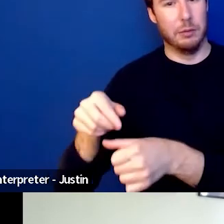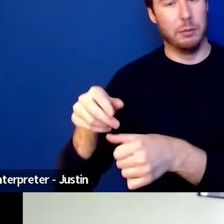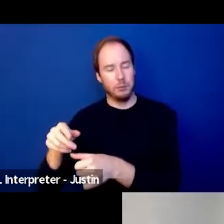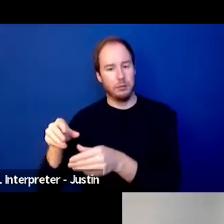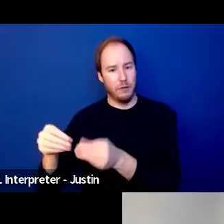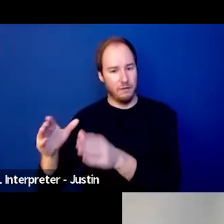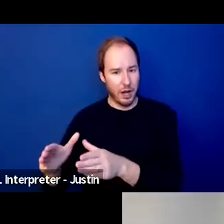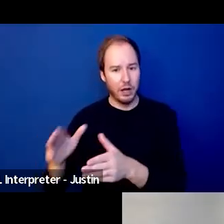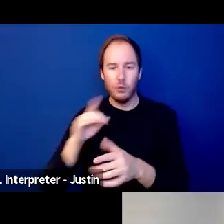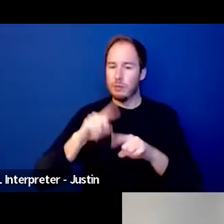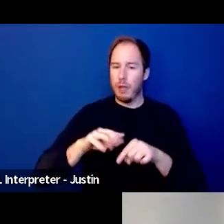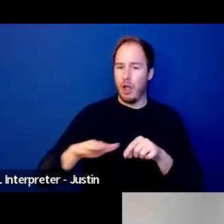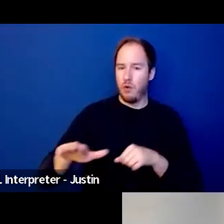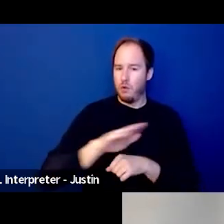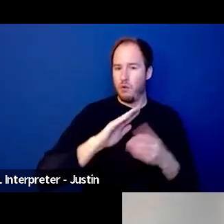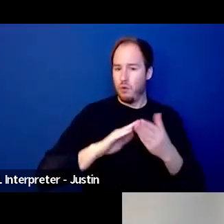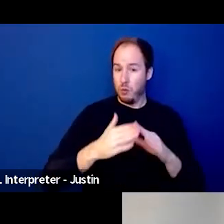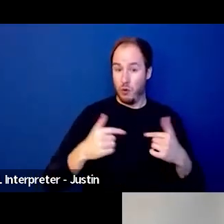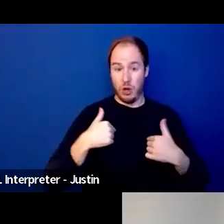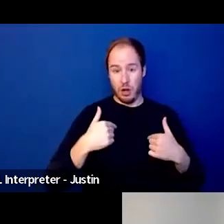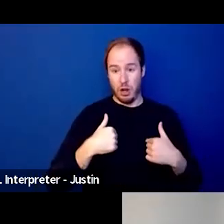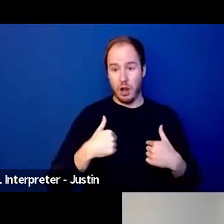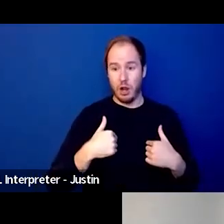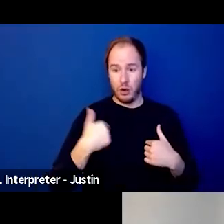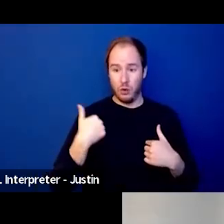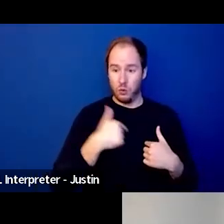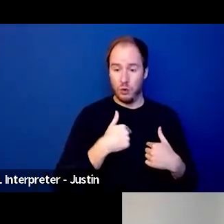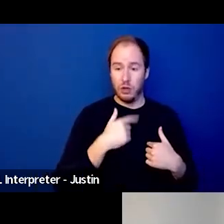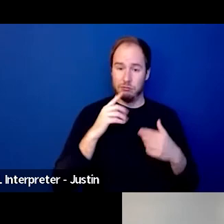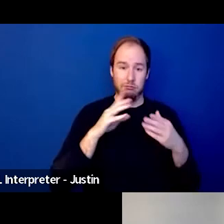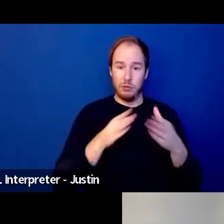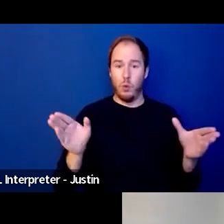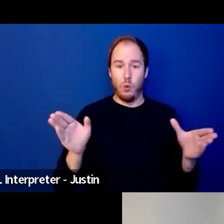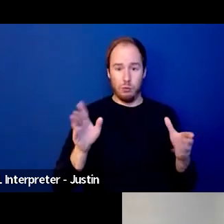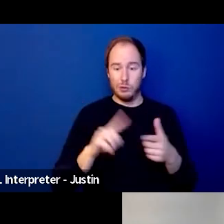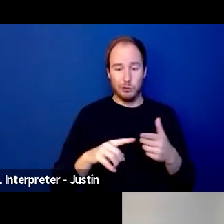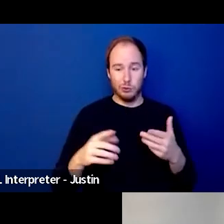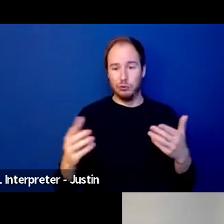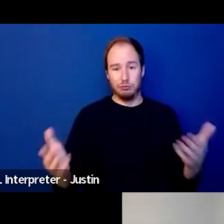And it really depends on the community. Ours, we're really open to adding other providers